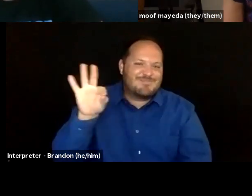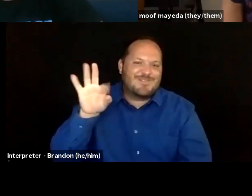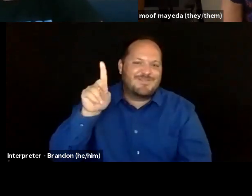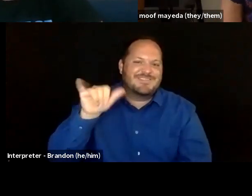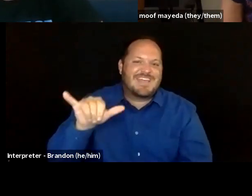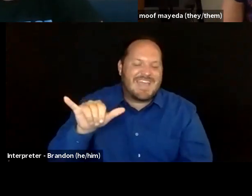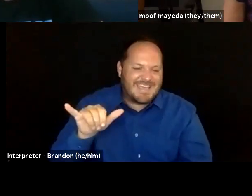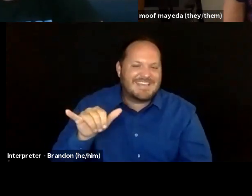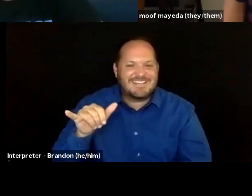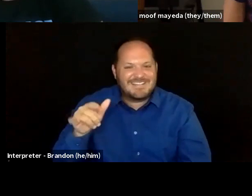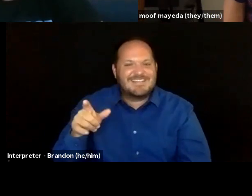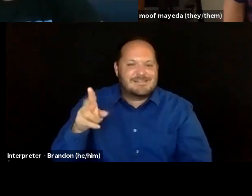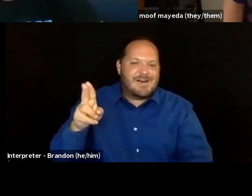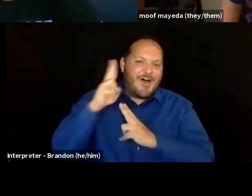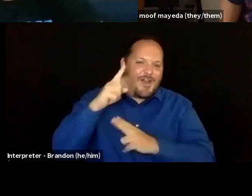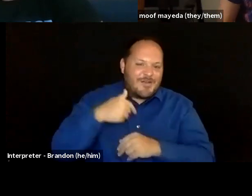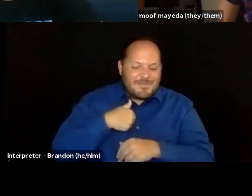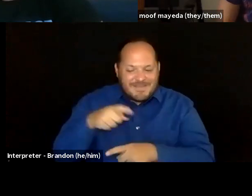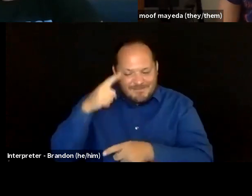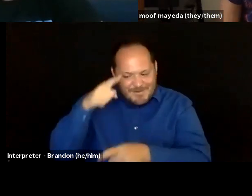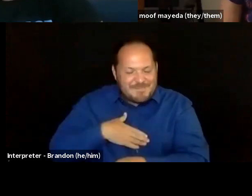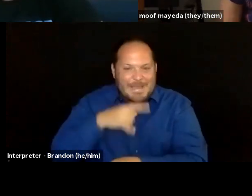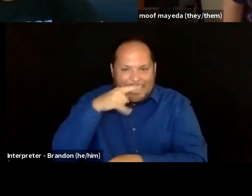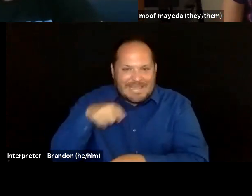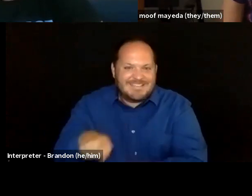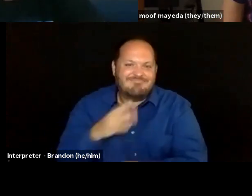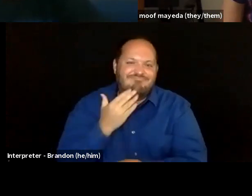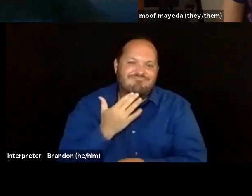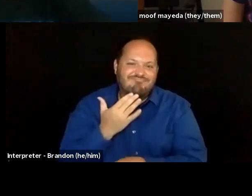And I'm glad to see that that's a less controversial thing, and